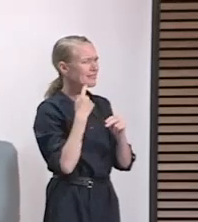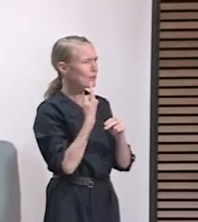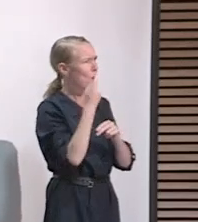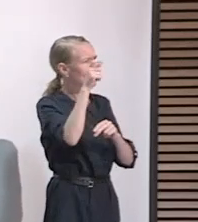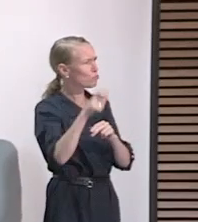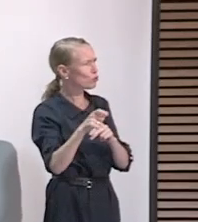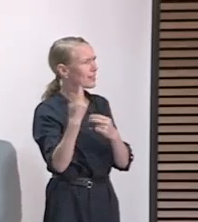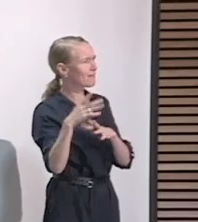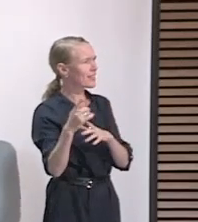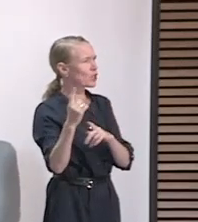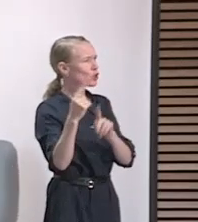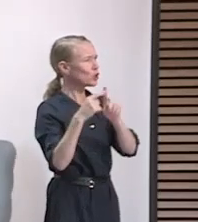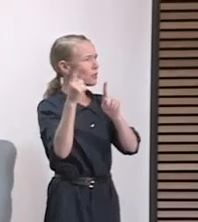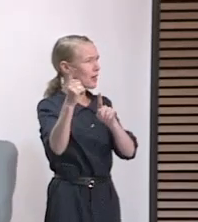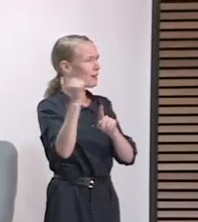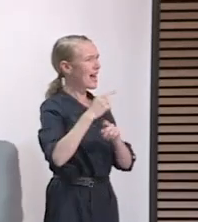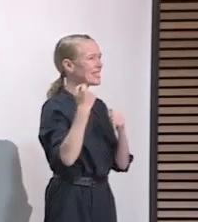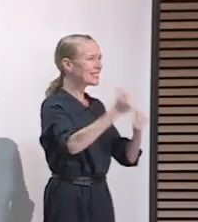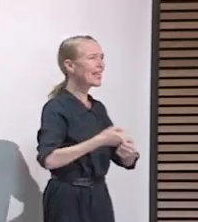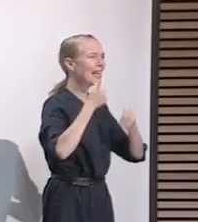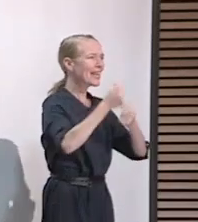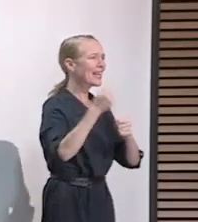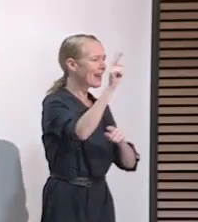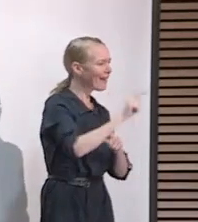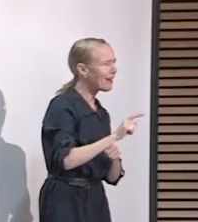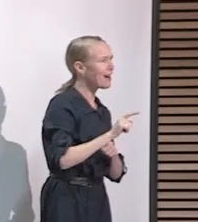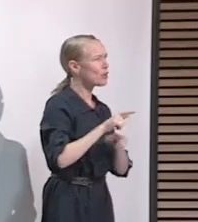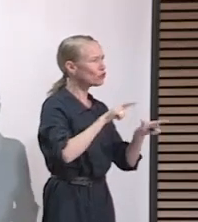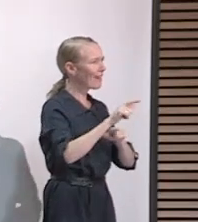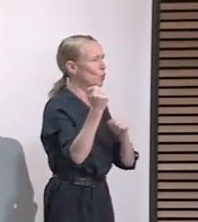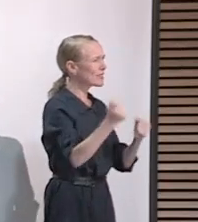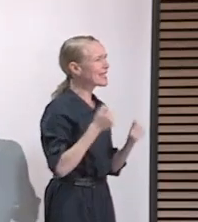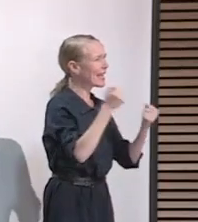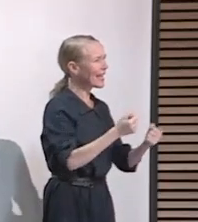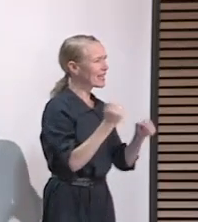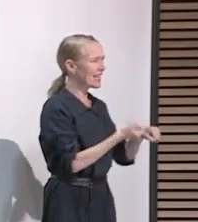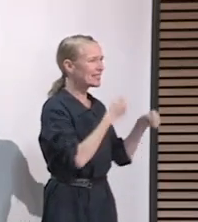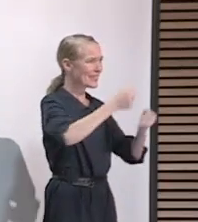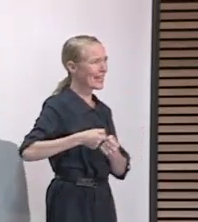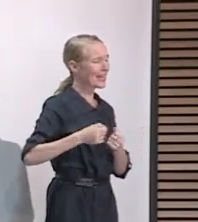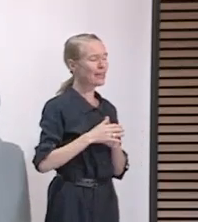reports about contacts visiting a ski field apart